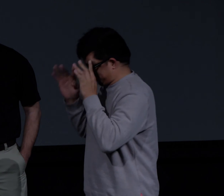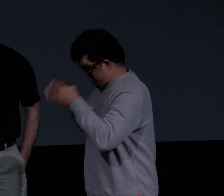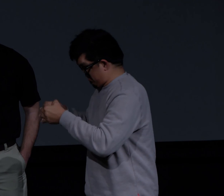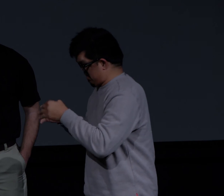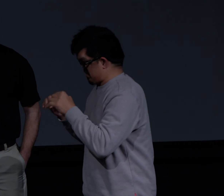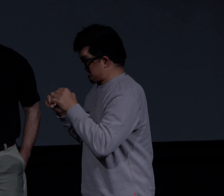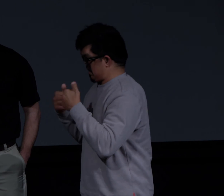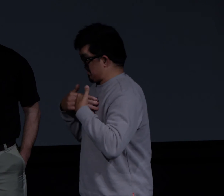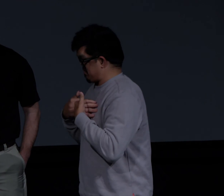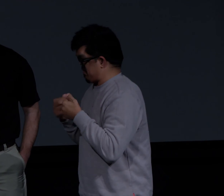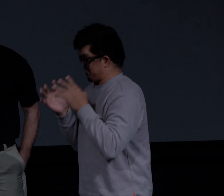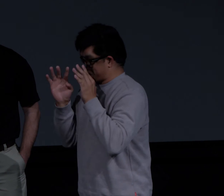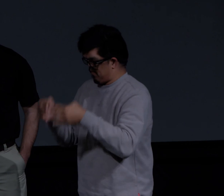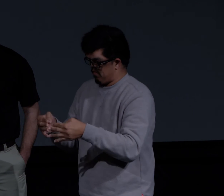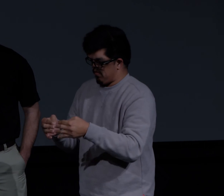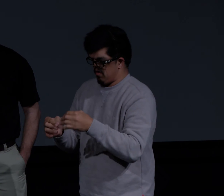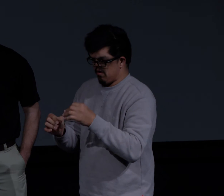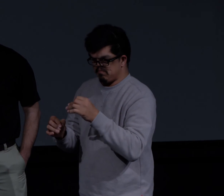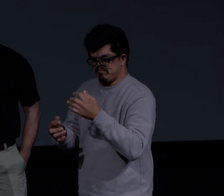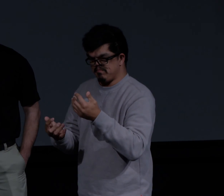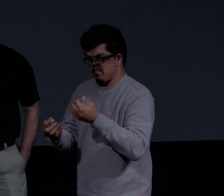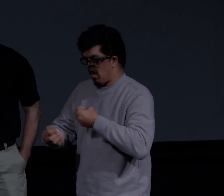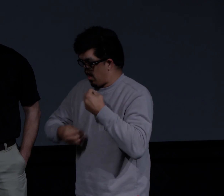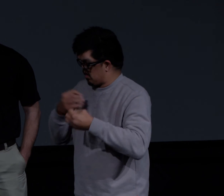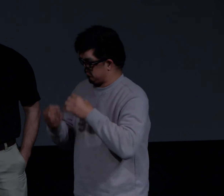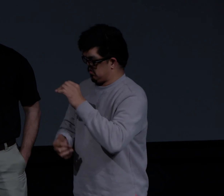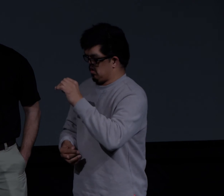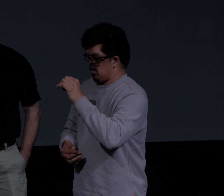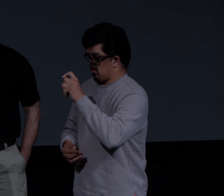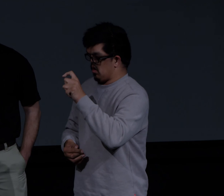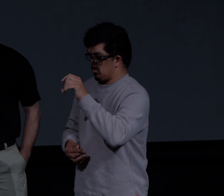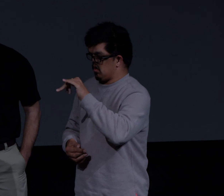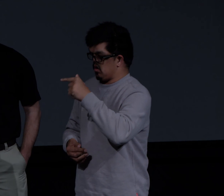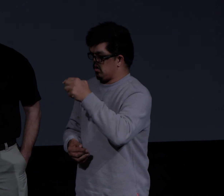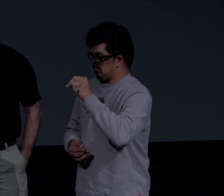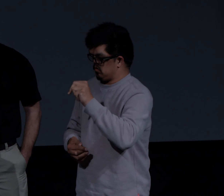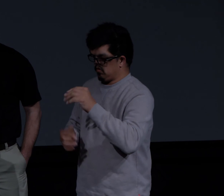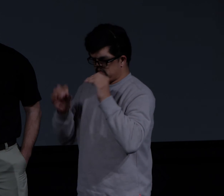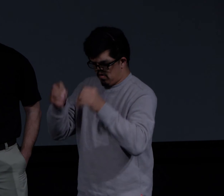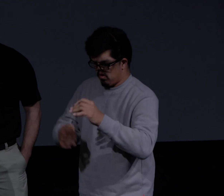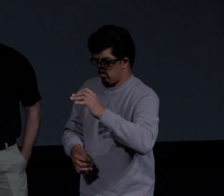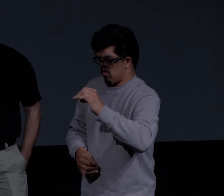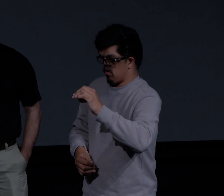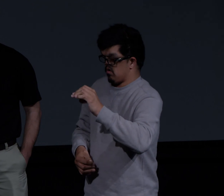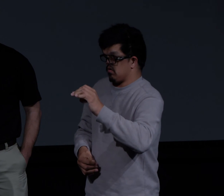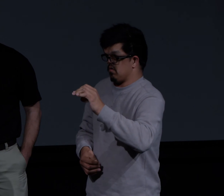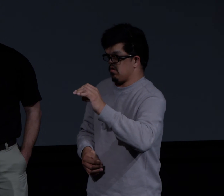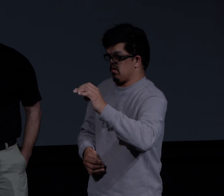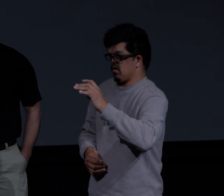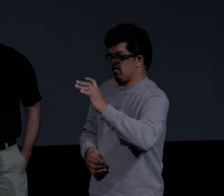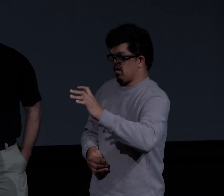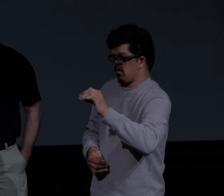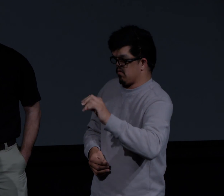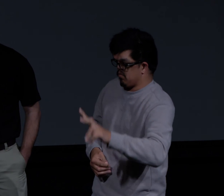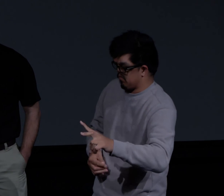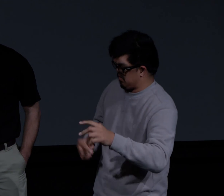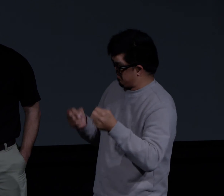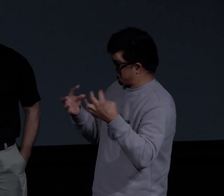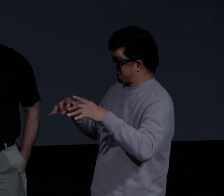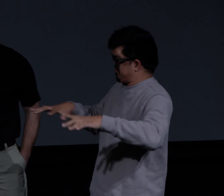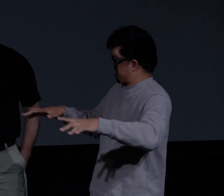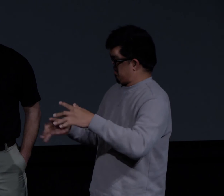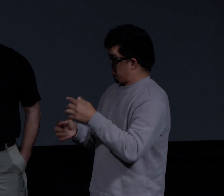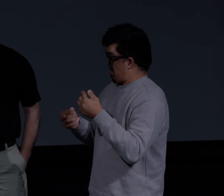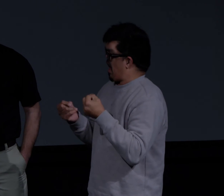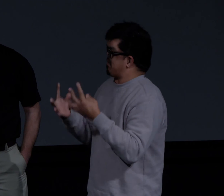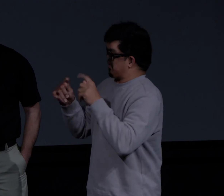or not you work directly for the government.